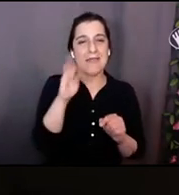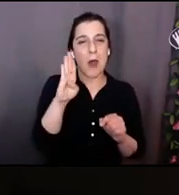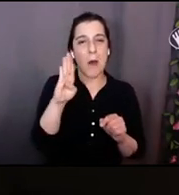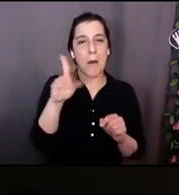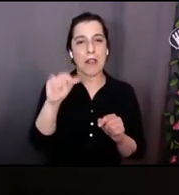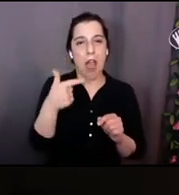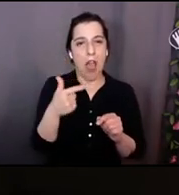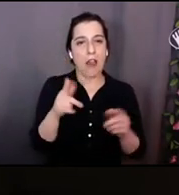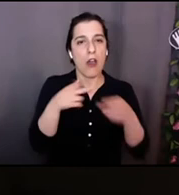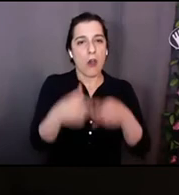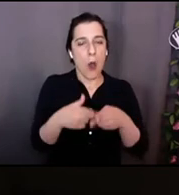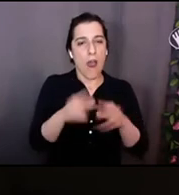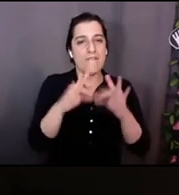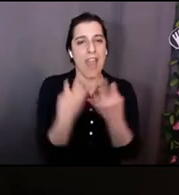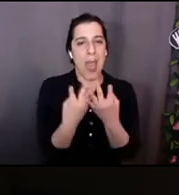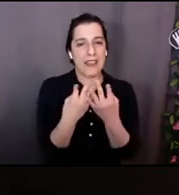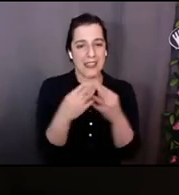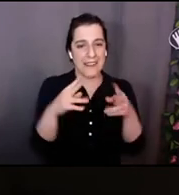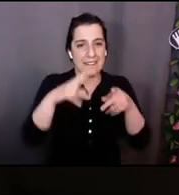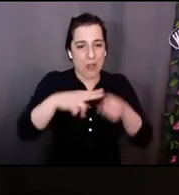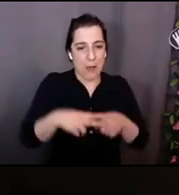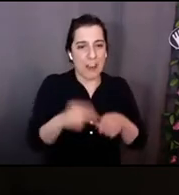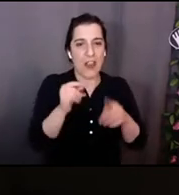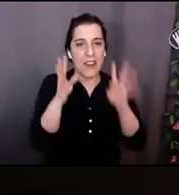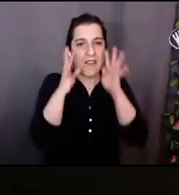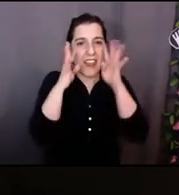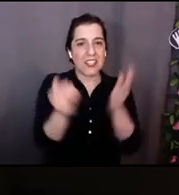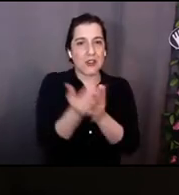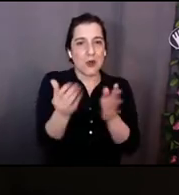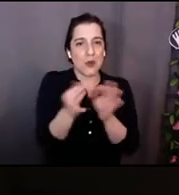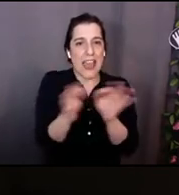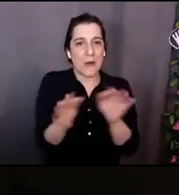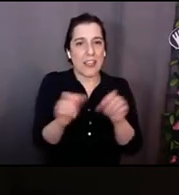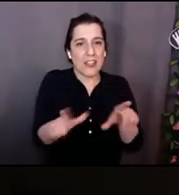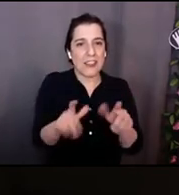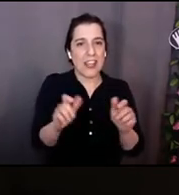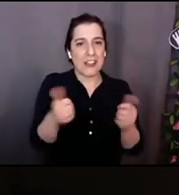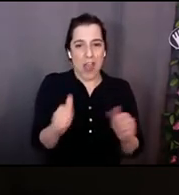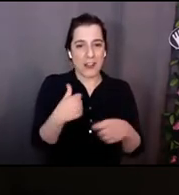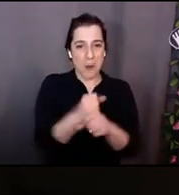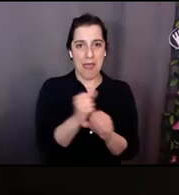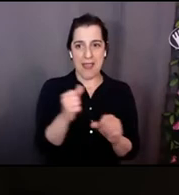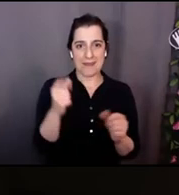as they are trying to make sense of the world for their deaf actually, uh, sharing child and, um, deaf community.